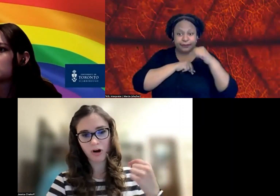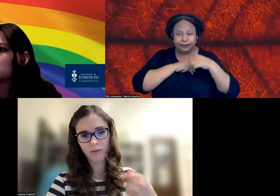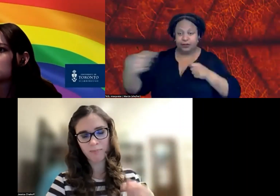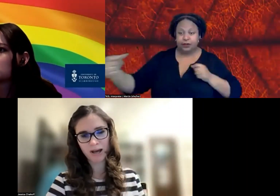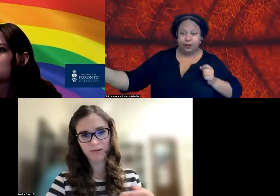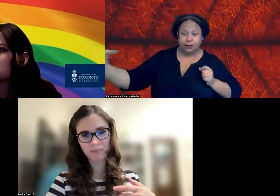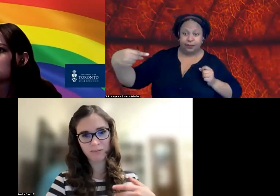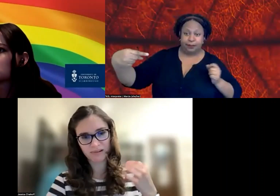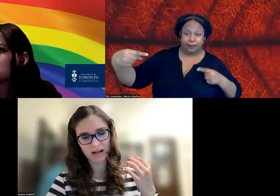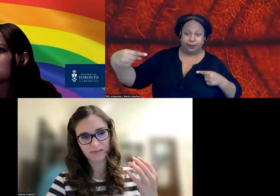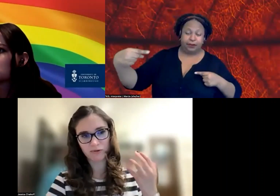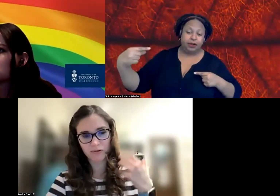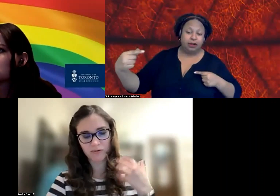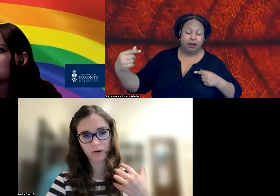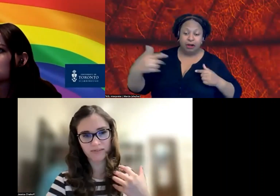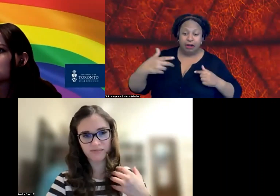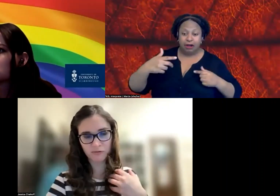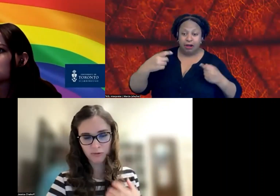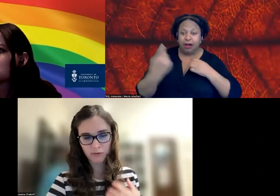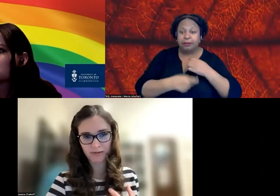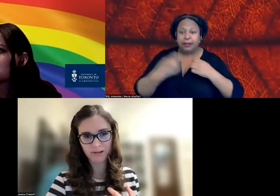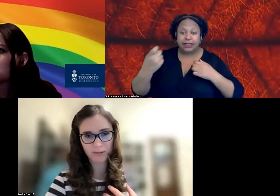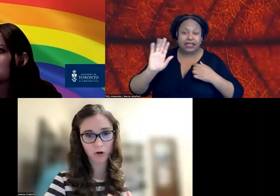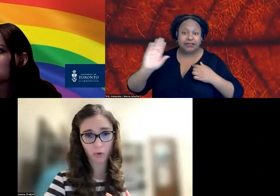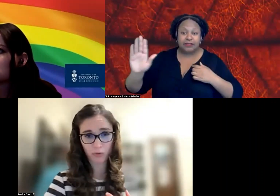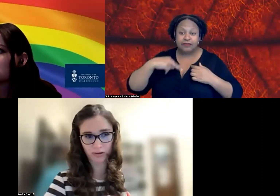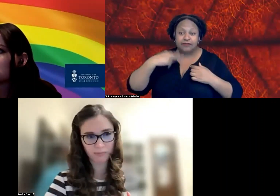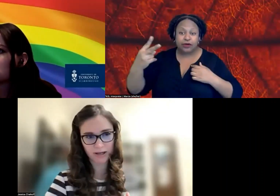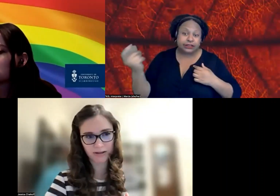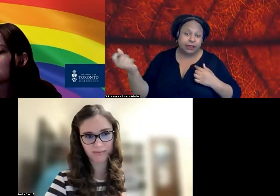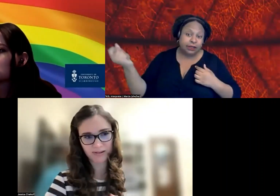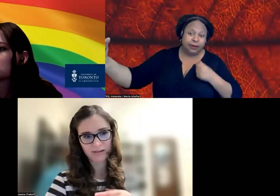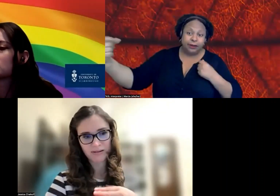I would automatically project their voice directly to my cochlear implant,